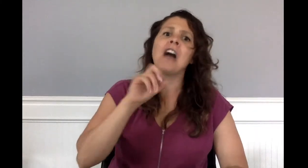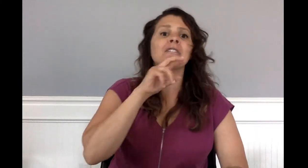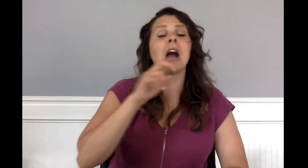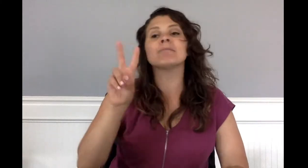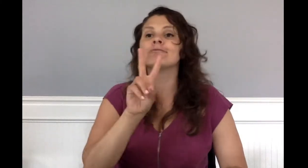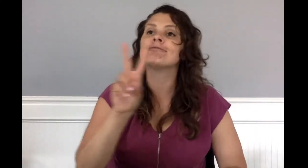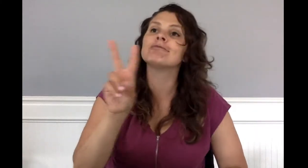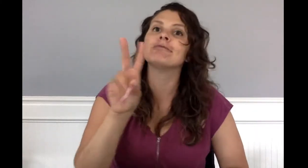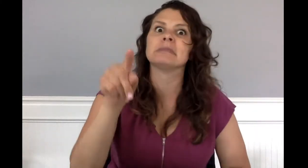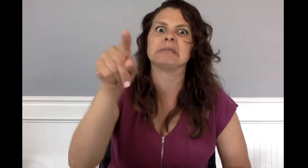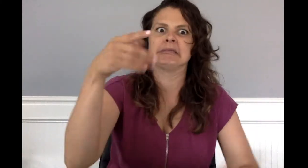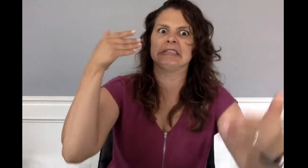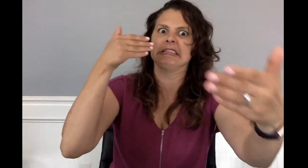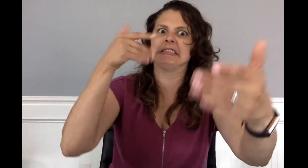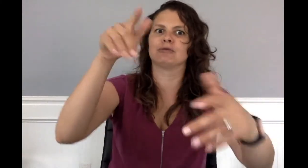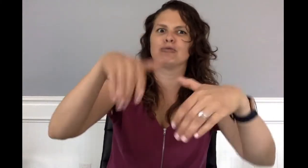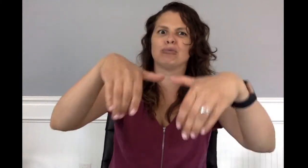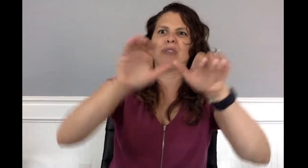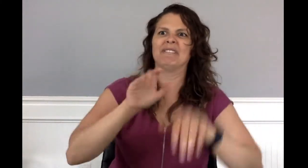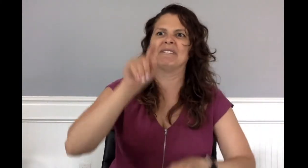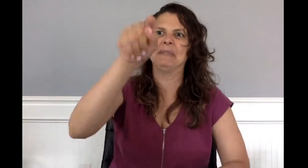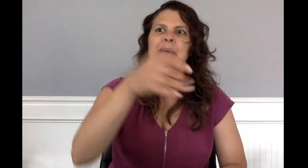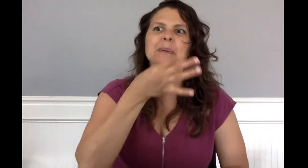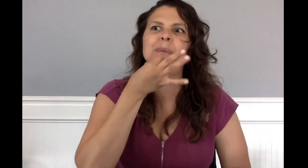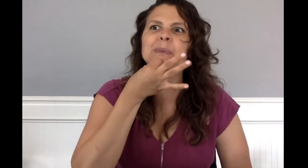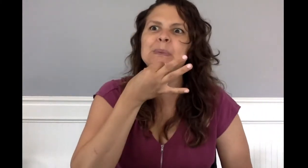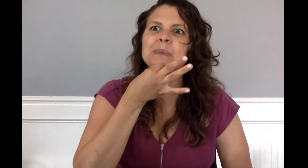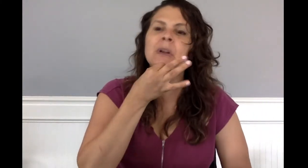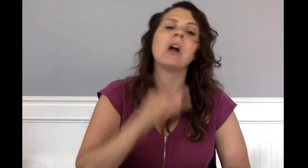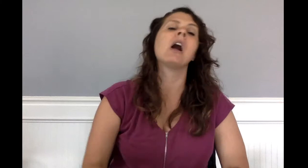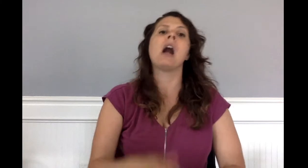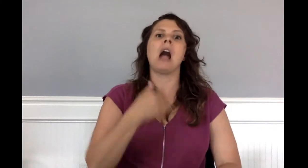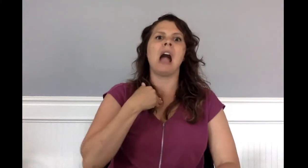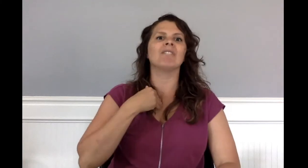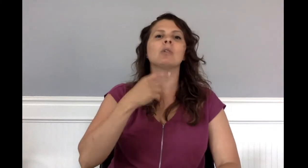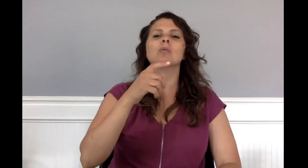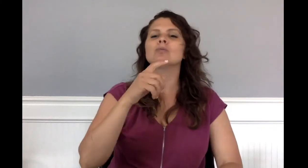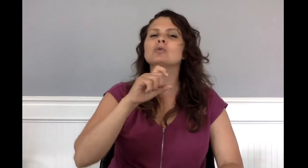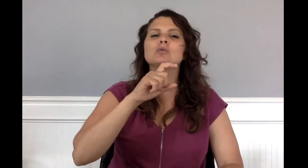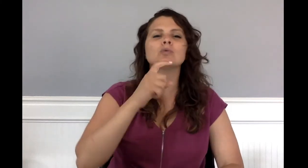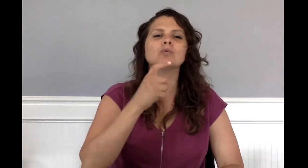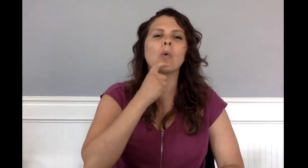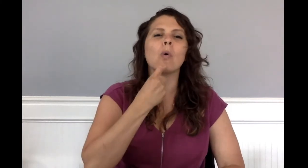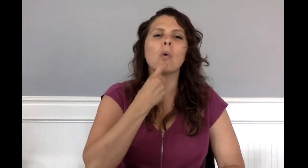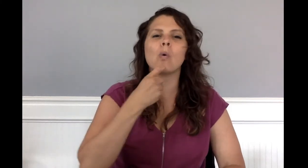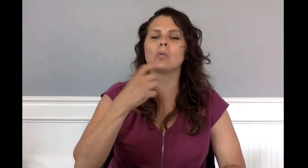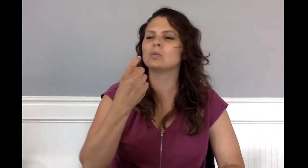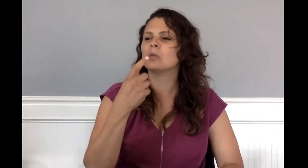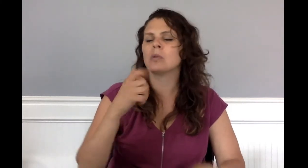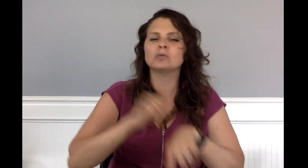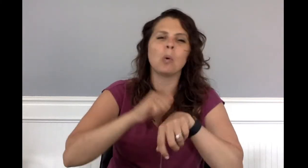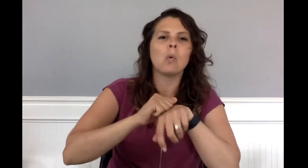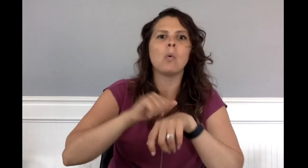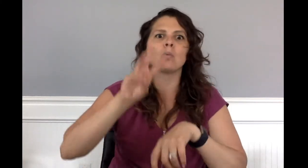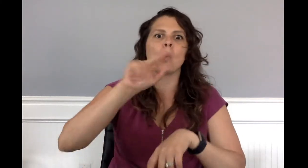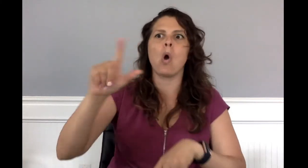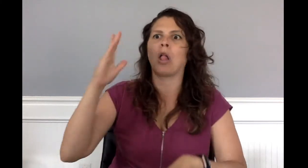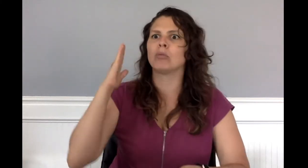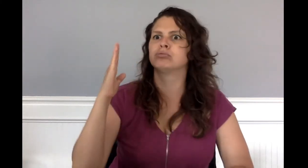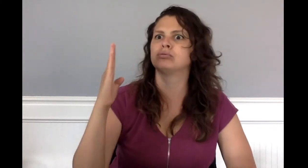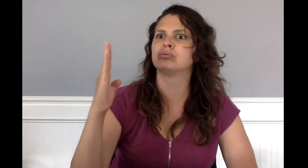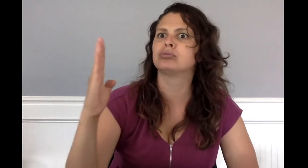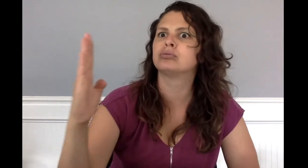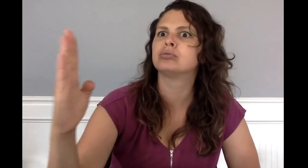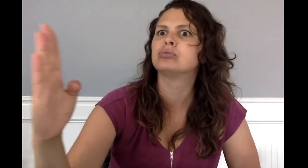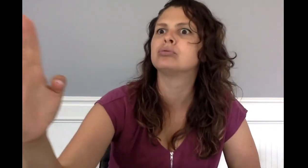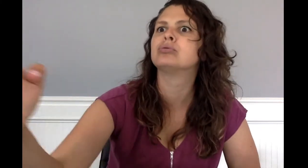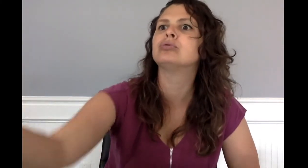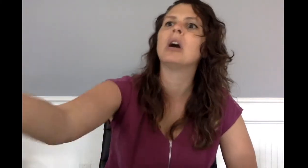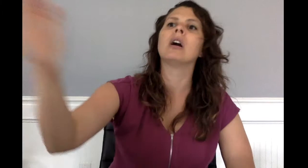Charlie and Frog continued toward the graveyard. A stone wall ran behind the goats and the barn.